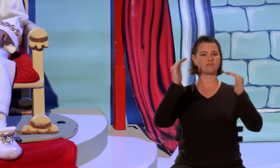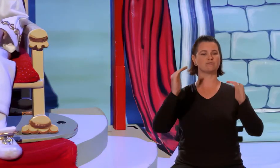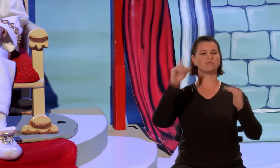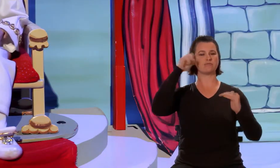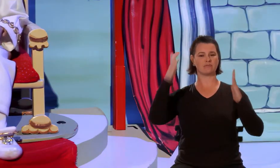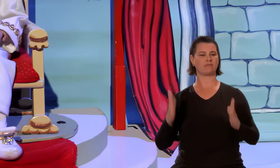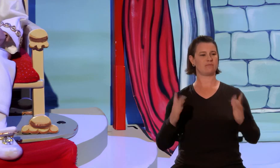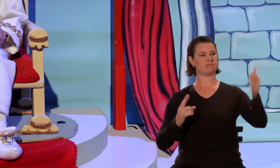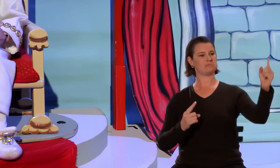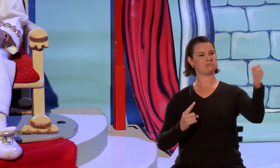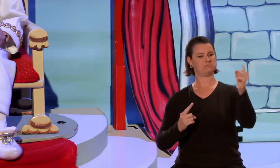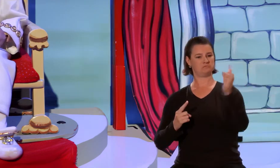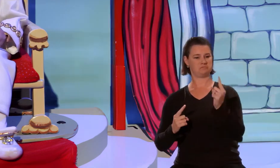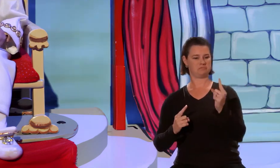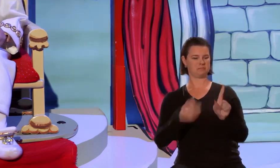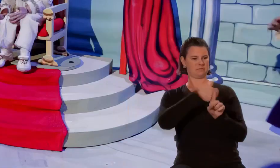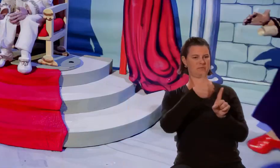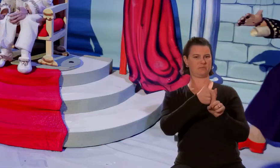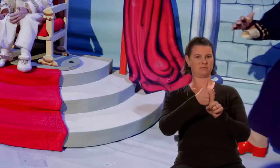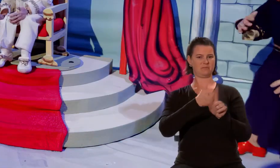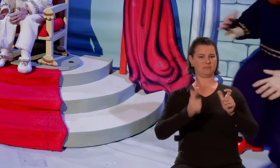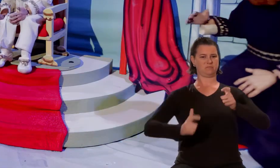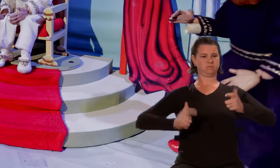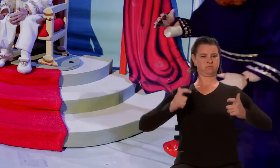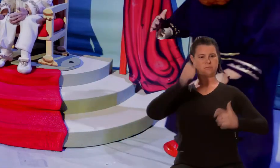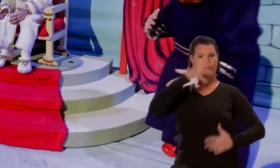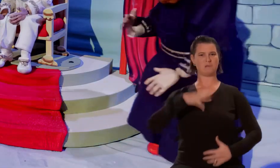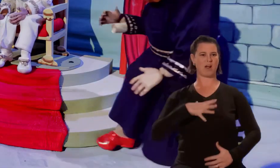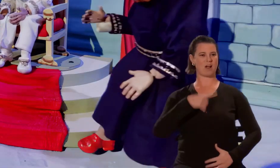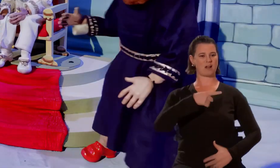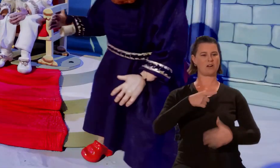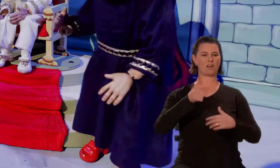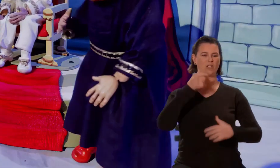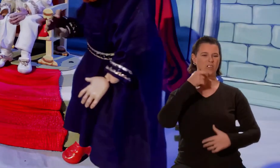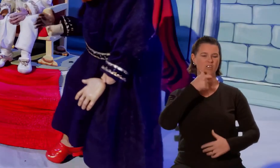The Lord High Chamberlain was a large man who wore thick glasses, which made his eyes